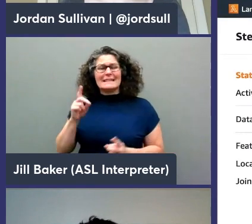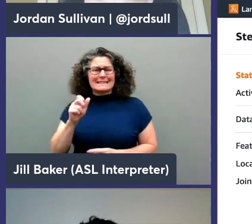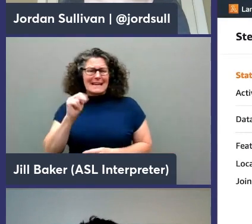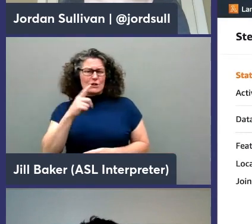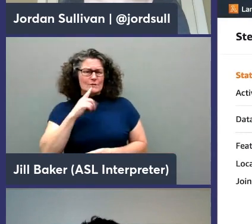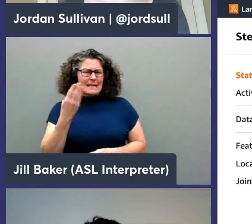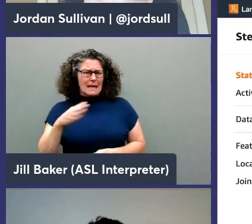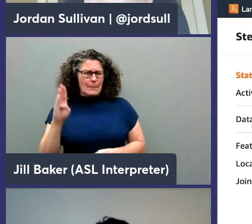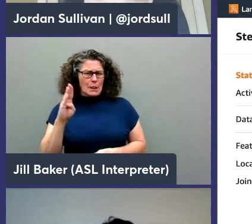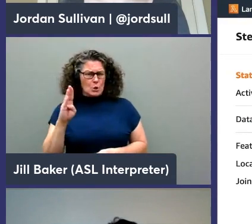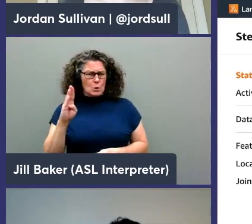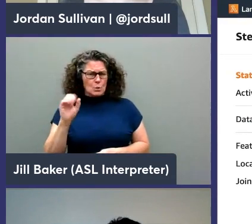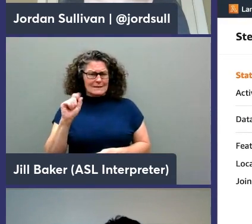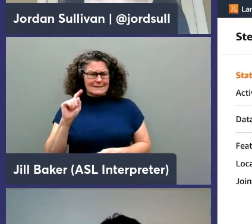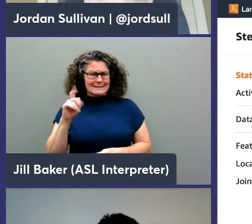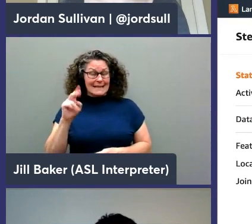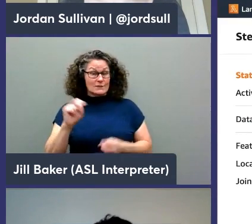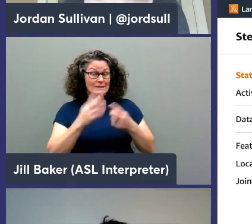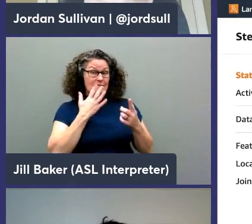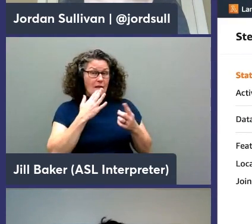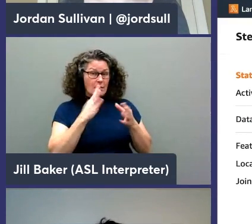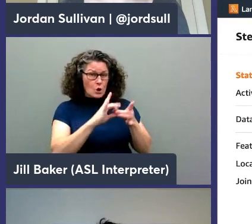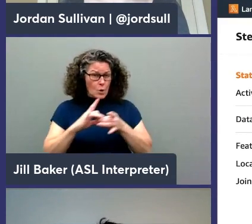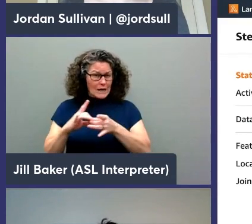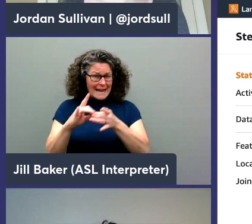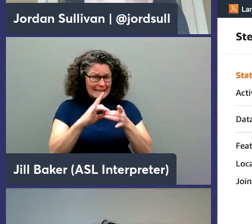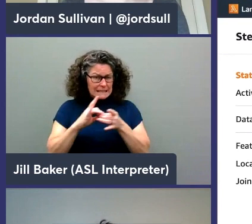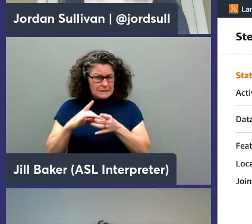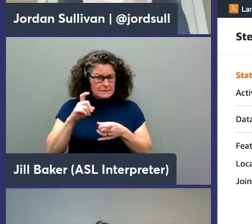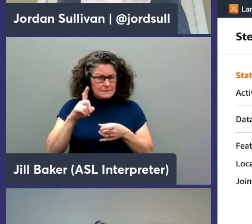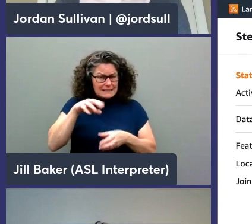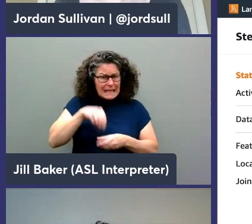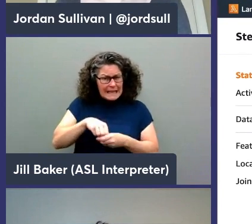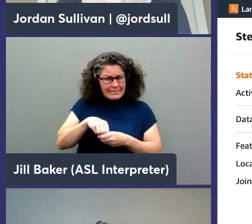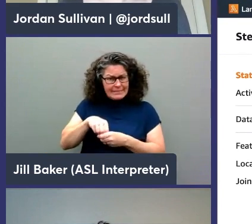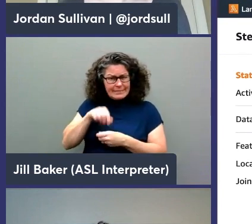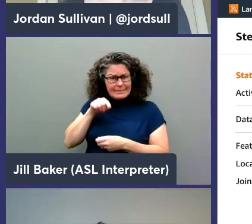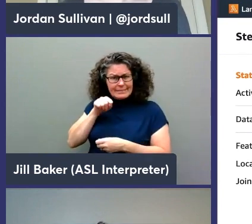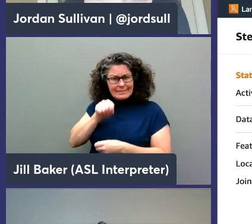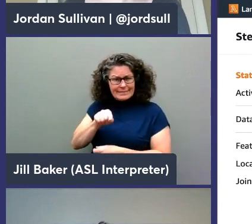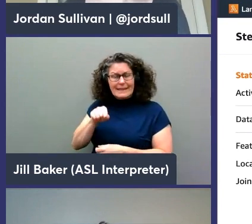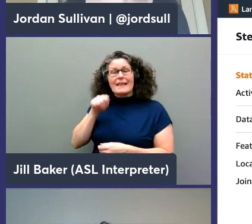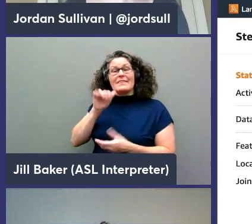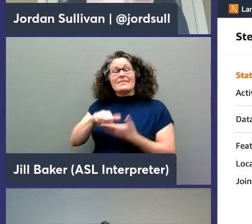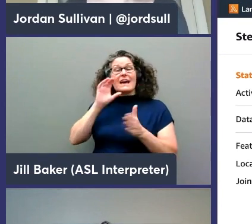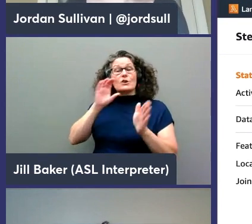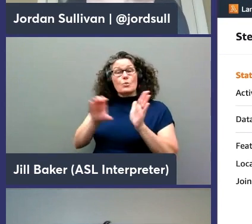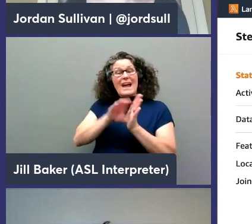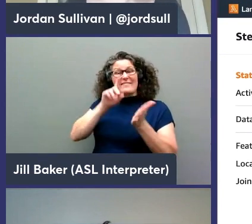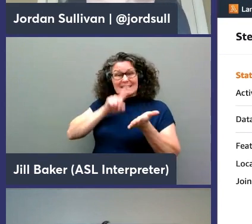So there, it's color coordinated, the states in the UI? Yeah, absolutely. This graph inspector actually shows you